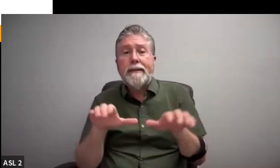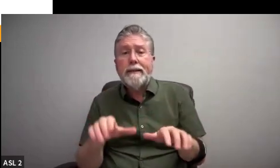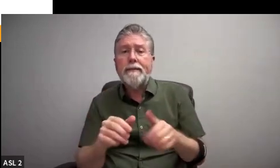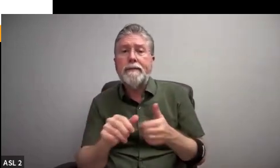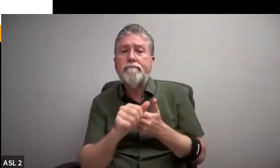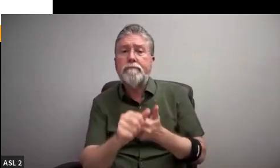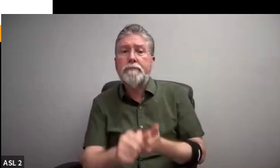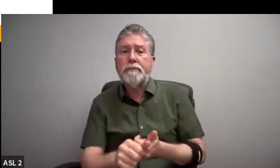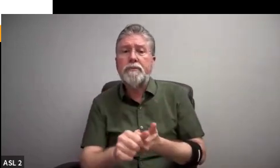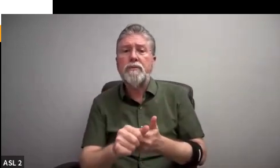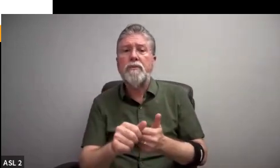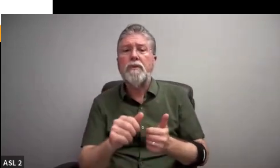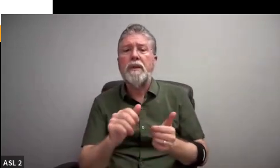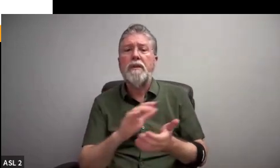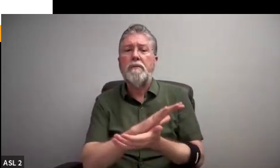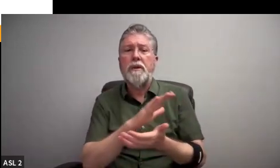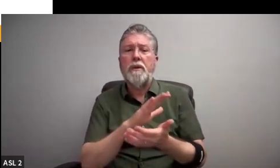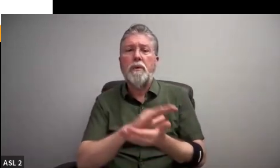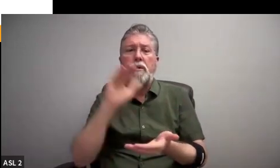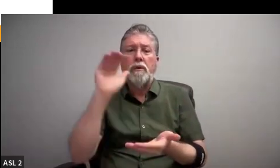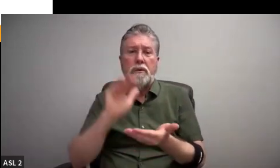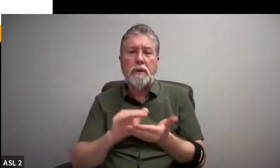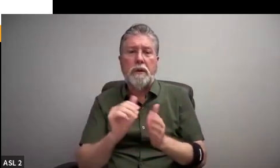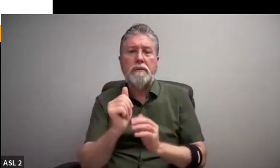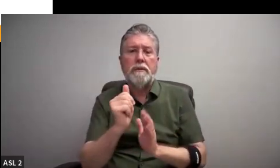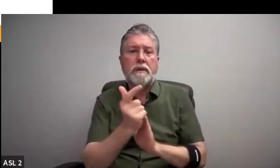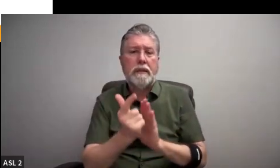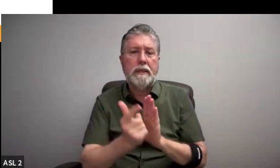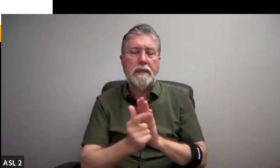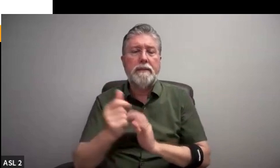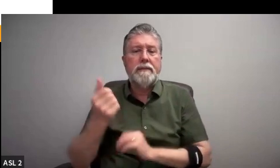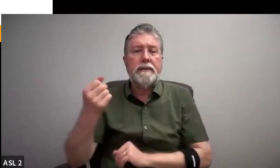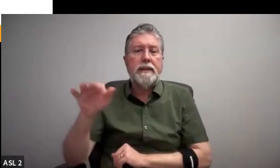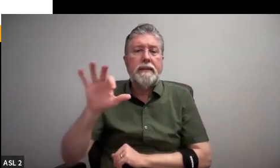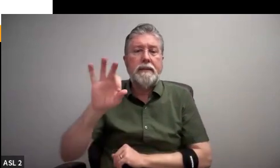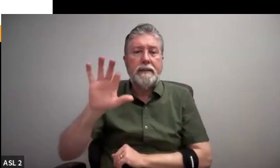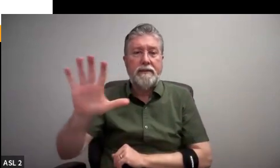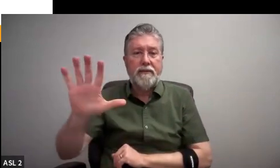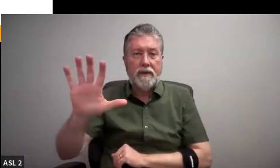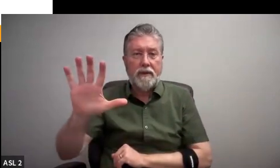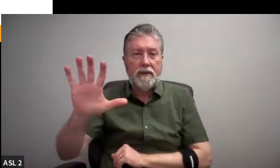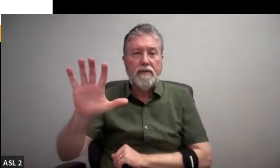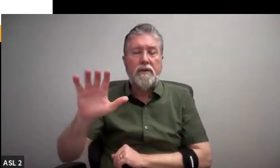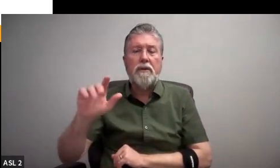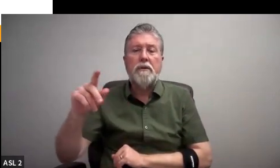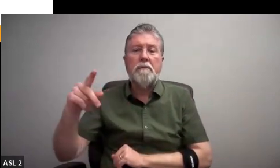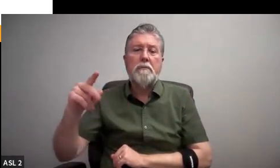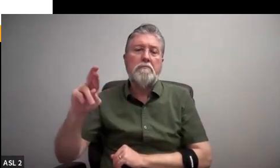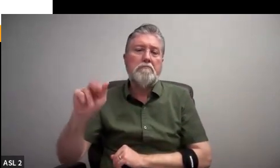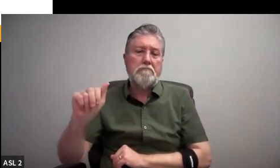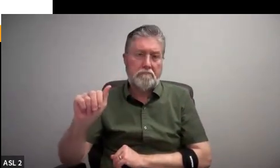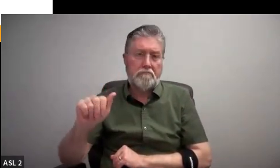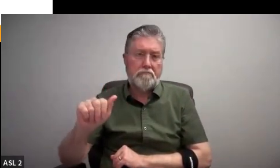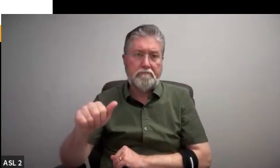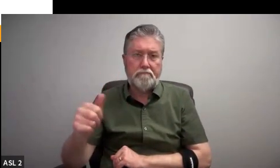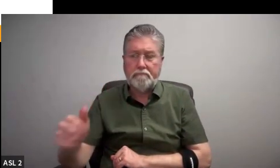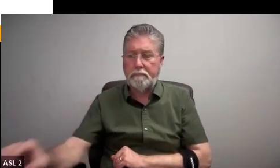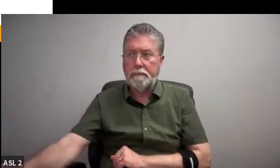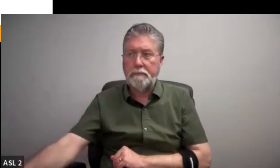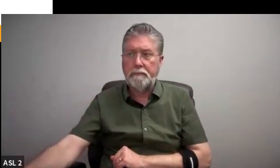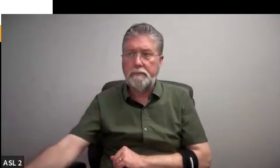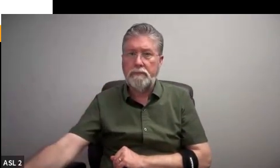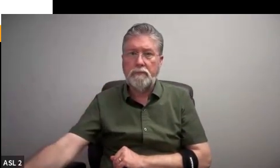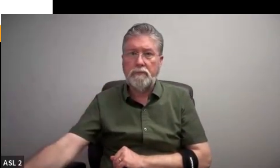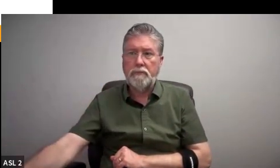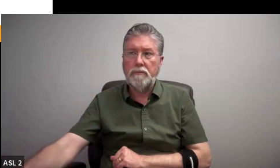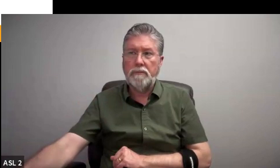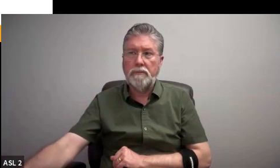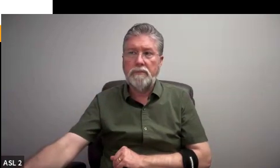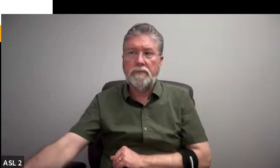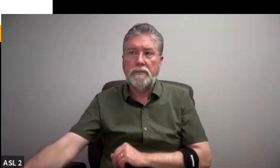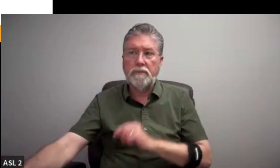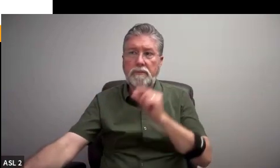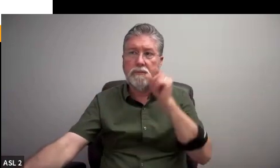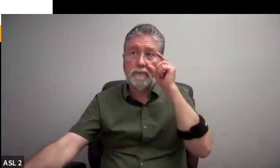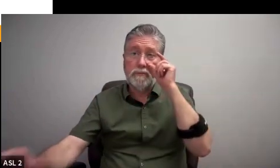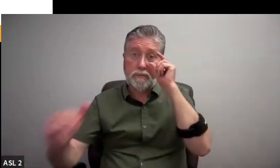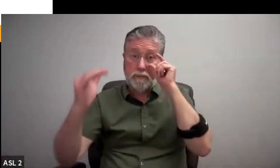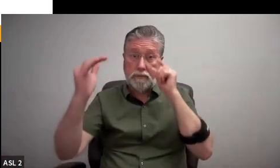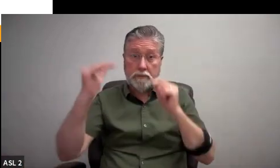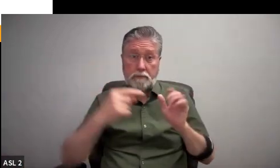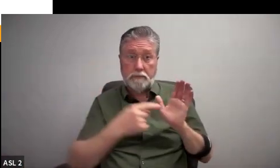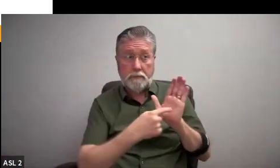with the Paperwork Reduction Act of 1995, or PRA. On the next slide, we will go into this in some